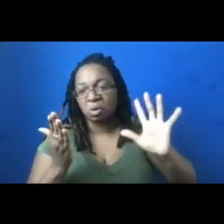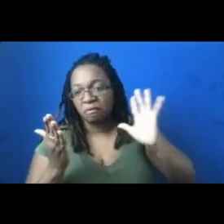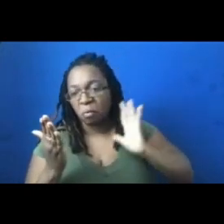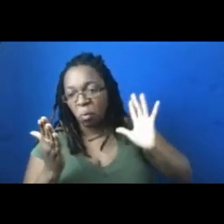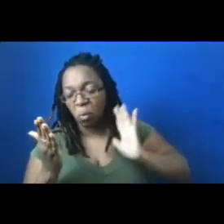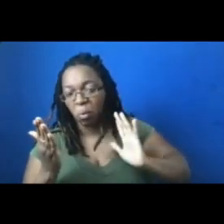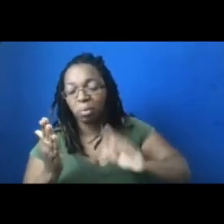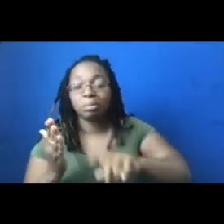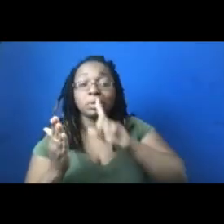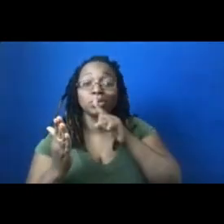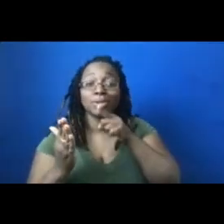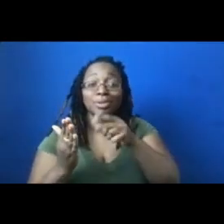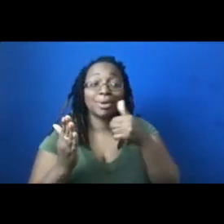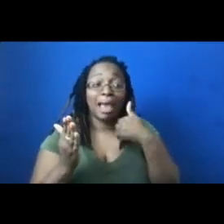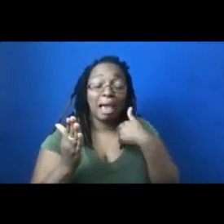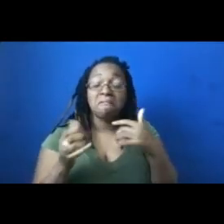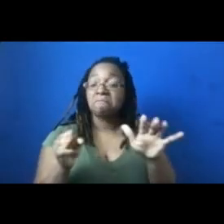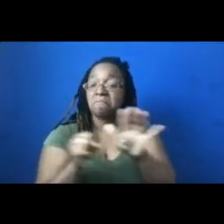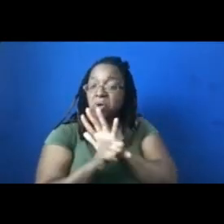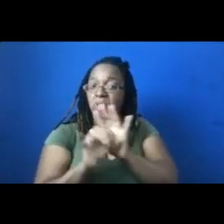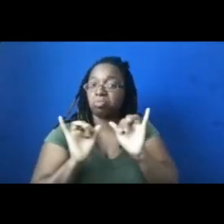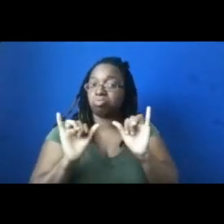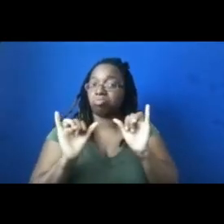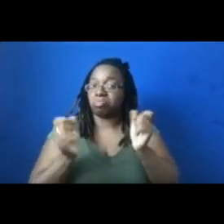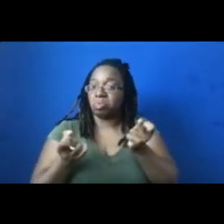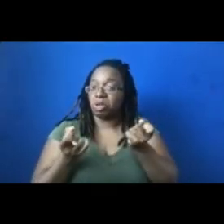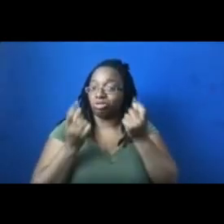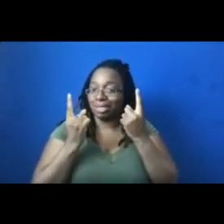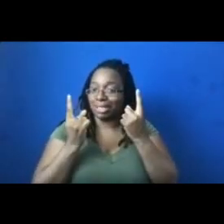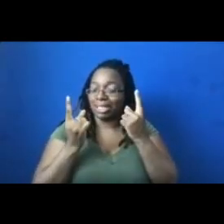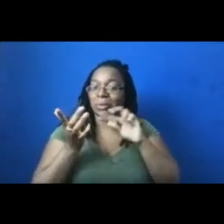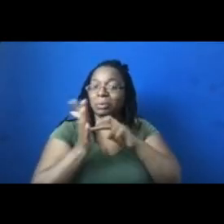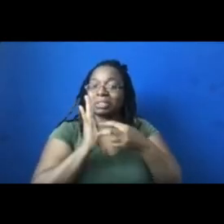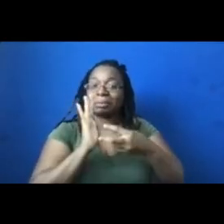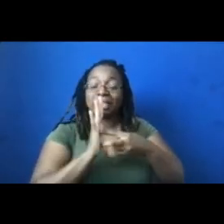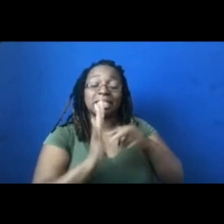common understanding of what we mean by resilience, climate